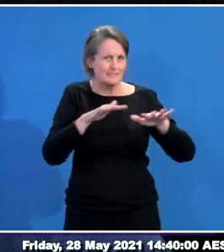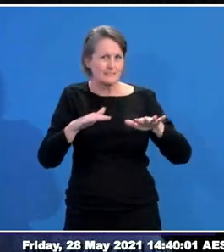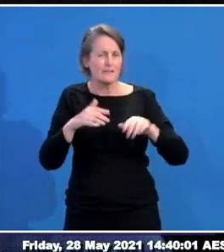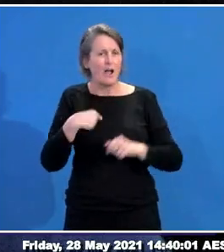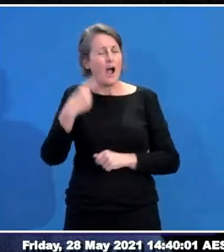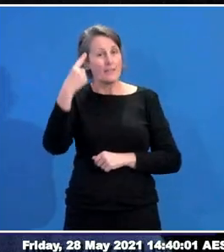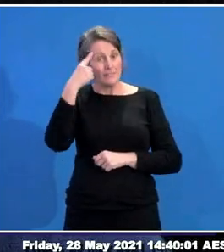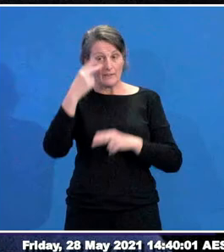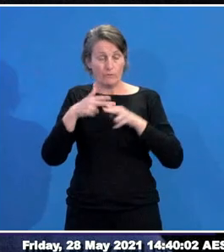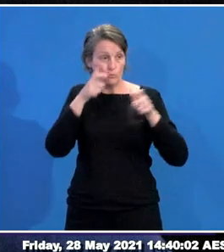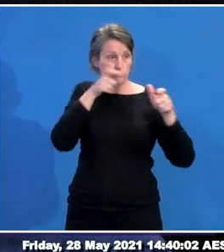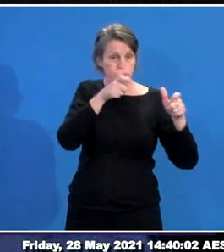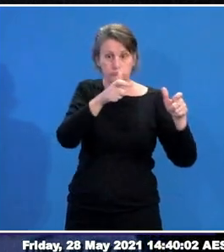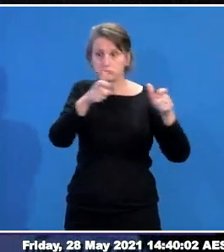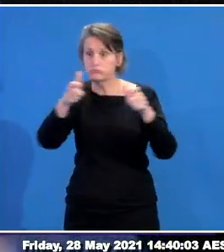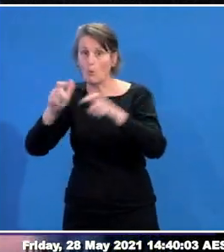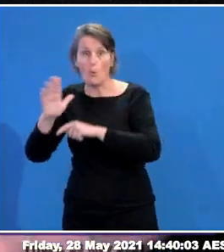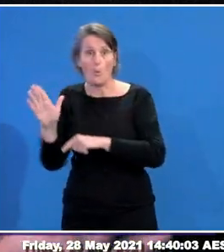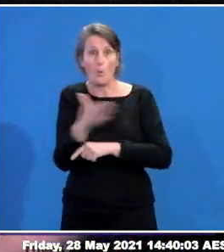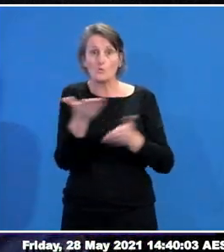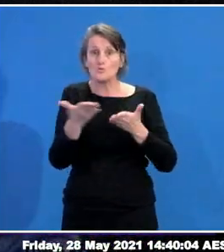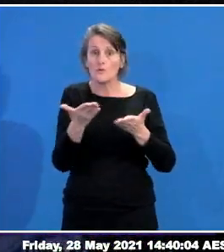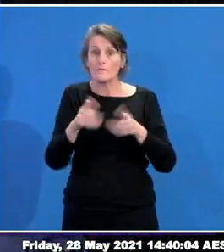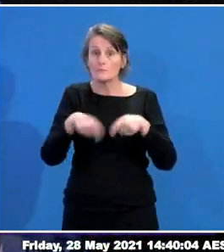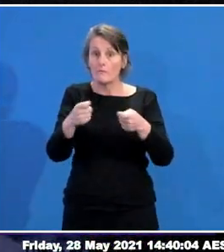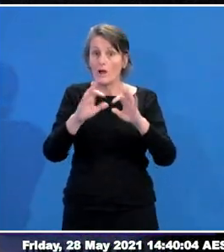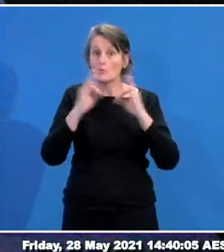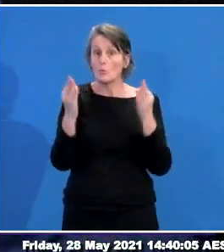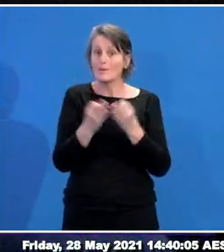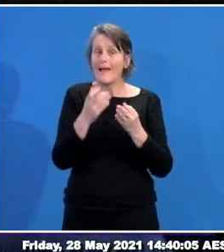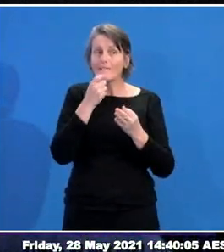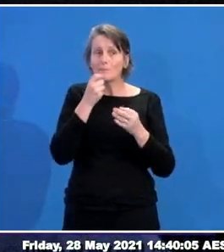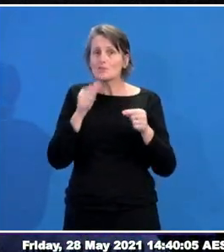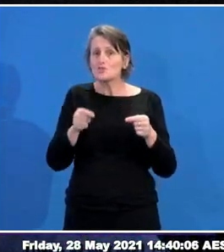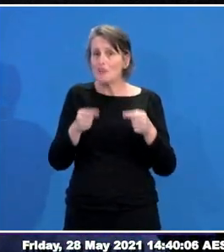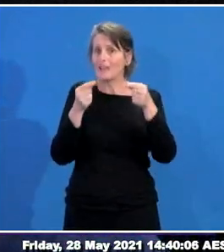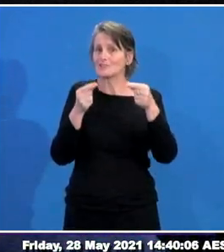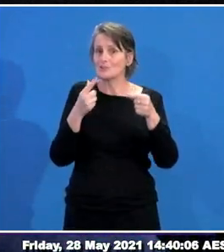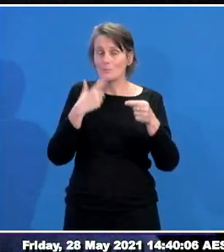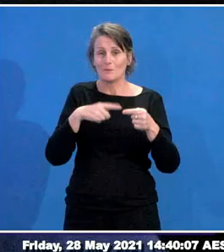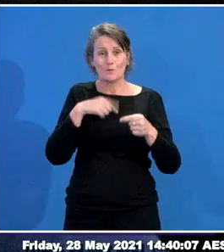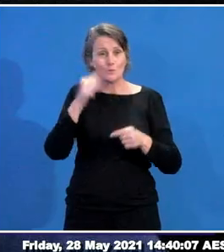challenges that are about the structure of the market, as you've just outlined.